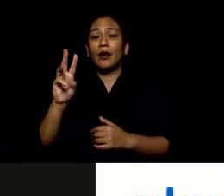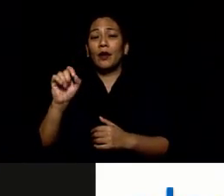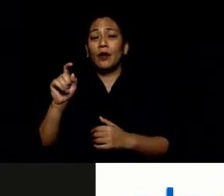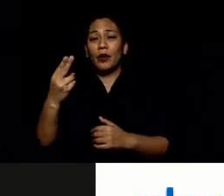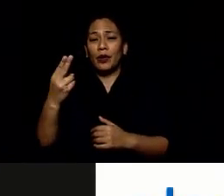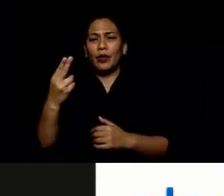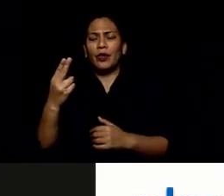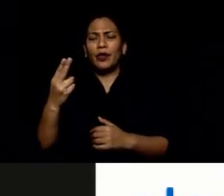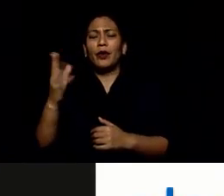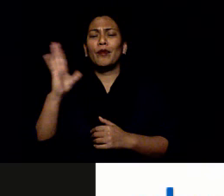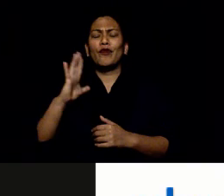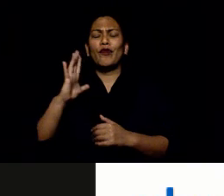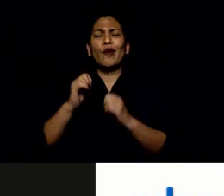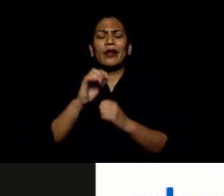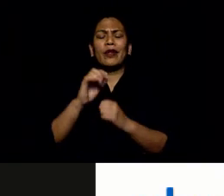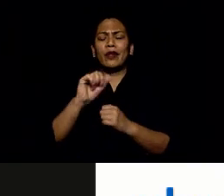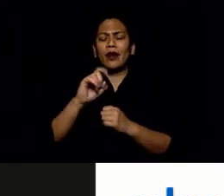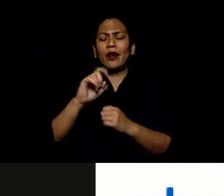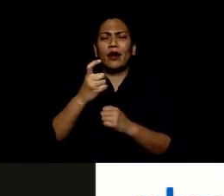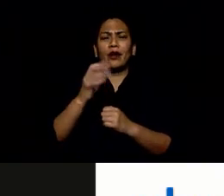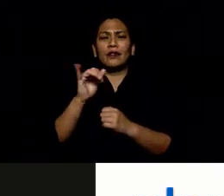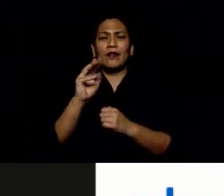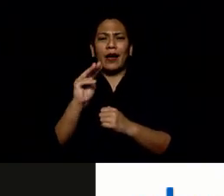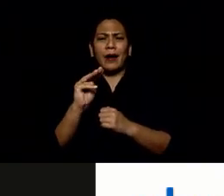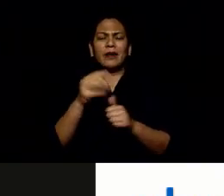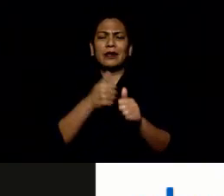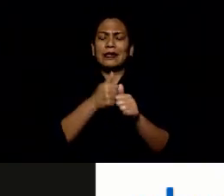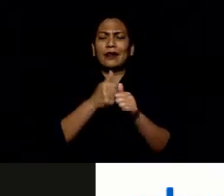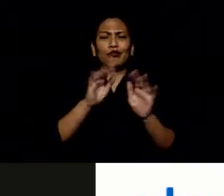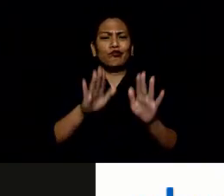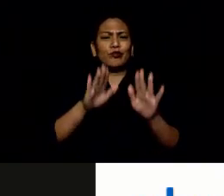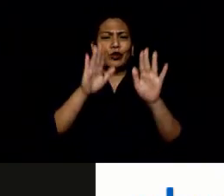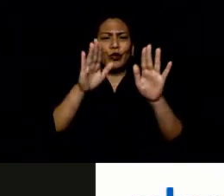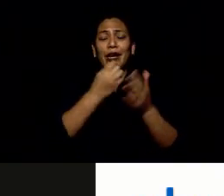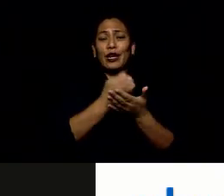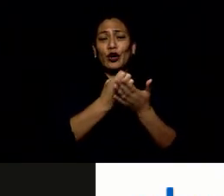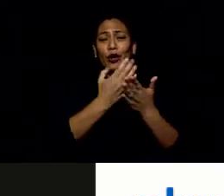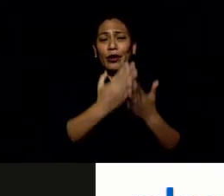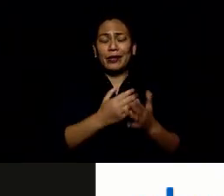Um, Oxfam is a great economist from the UK. And she looked at not, she said,